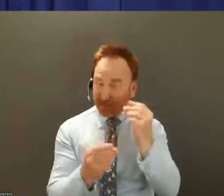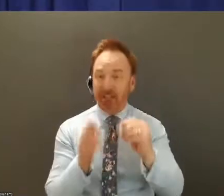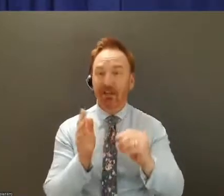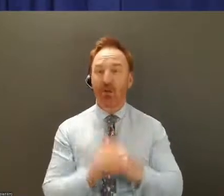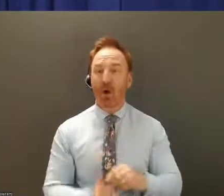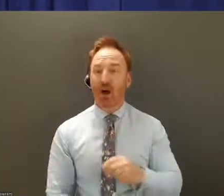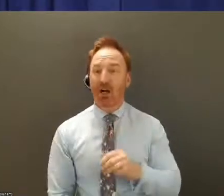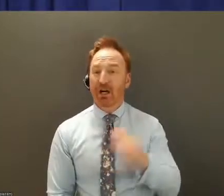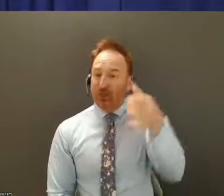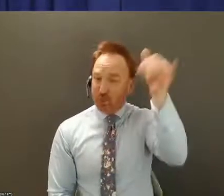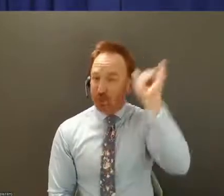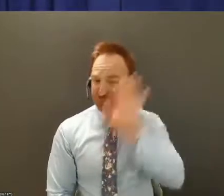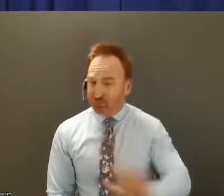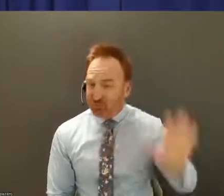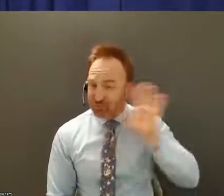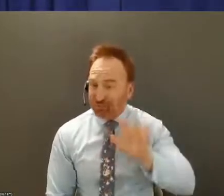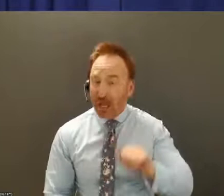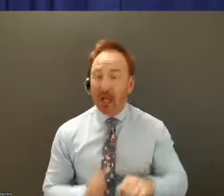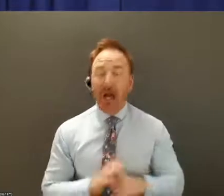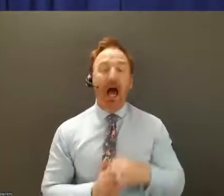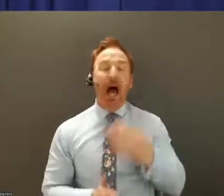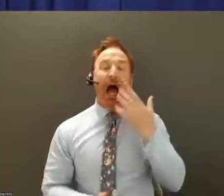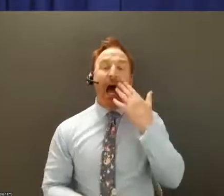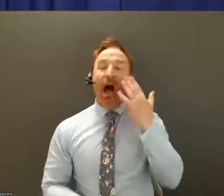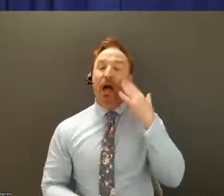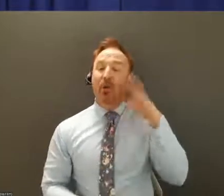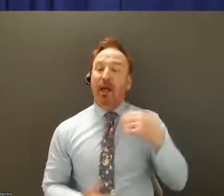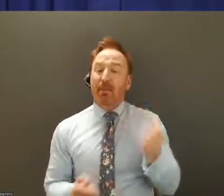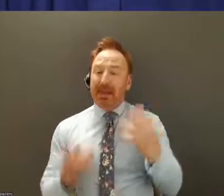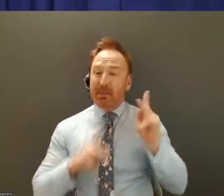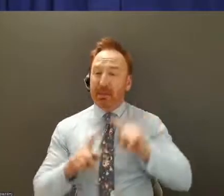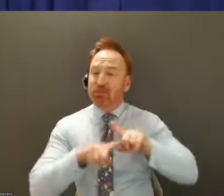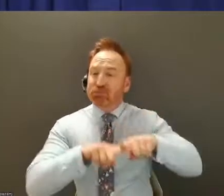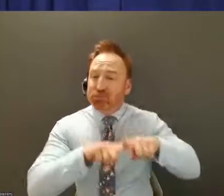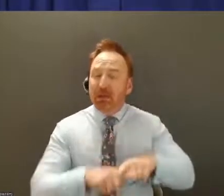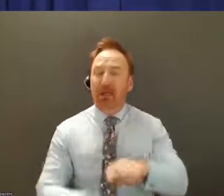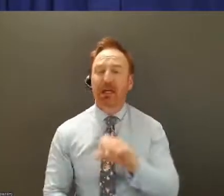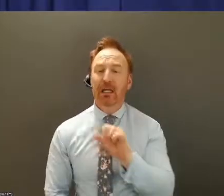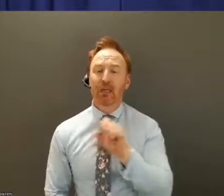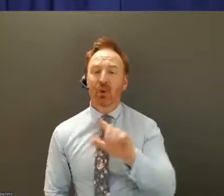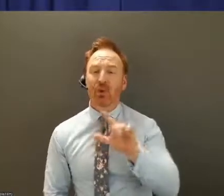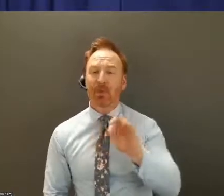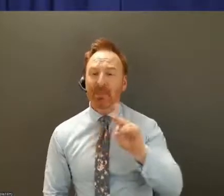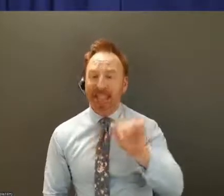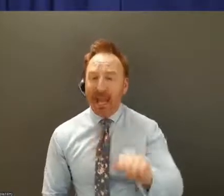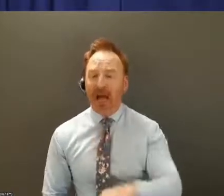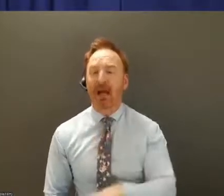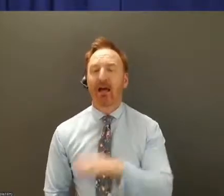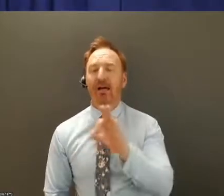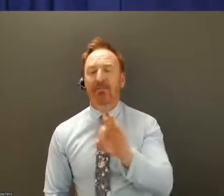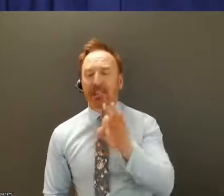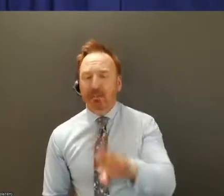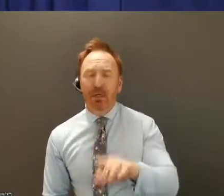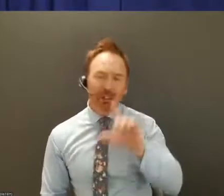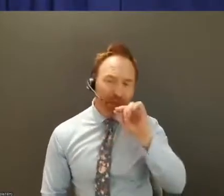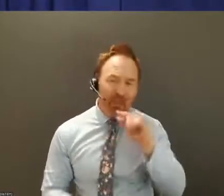the links on YUKON.ca and one positive test results come in that is when we moved to contact